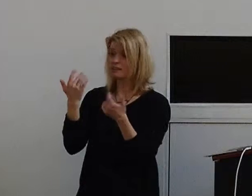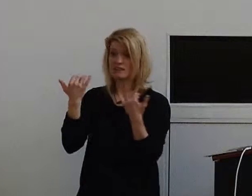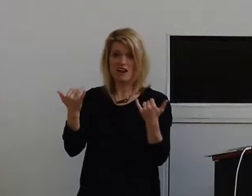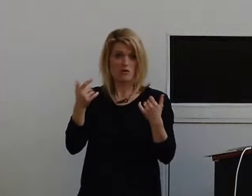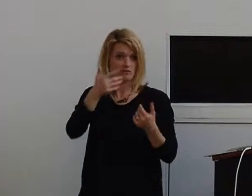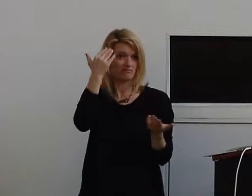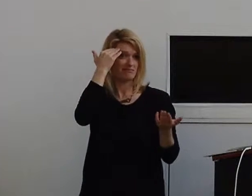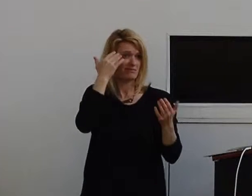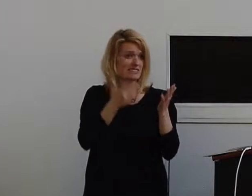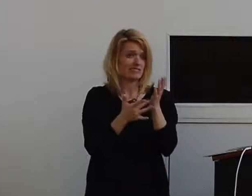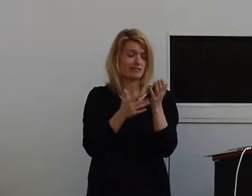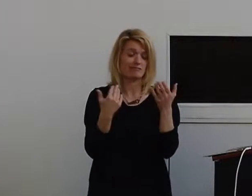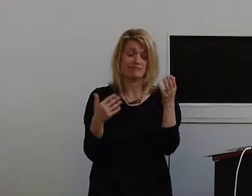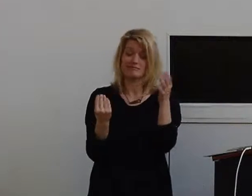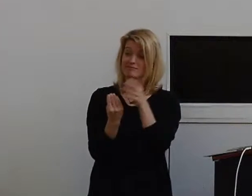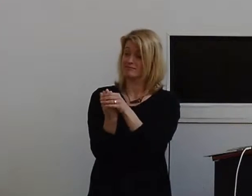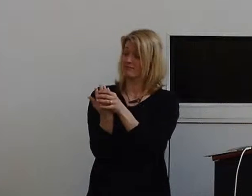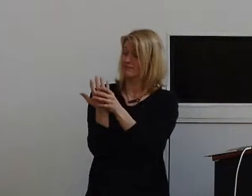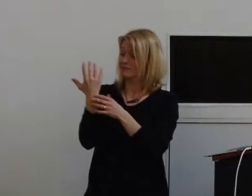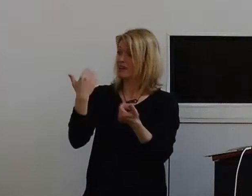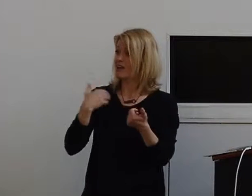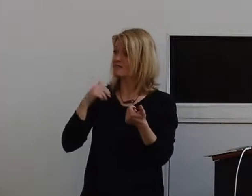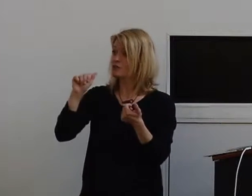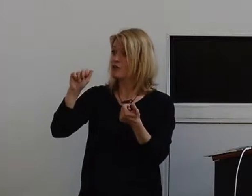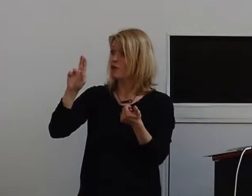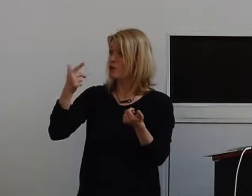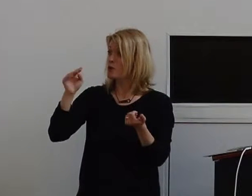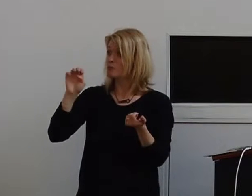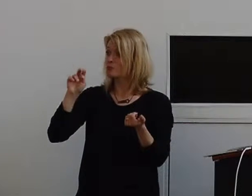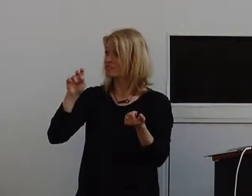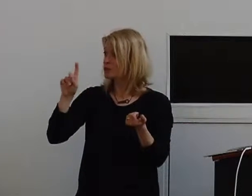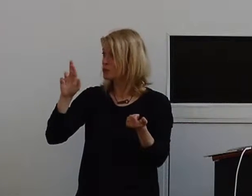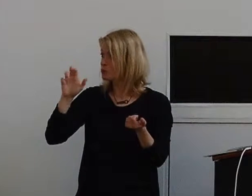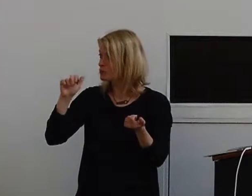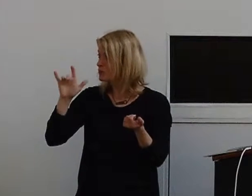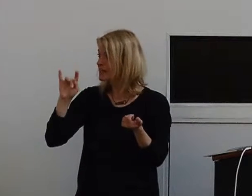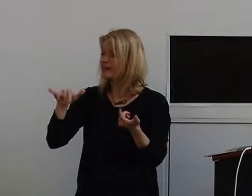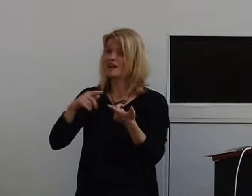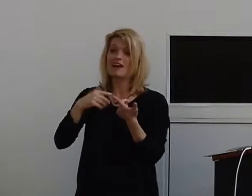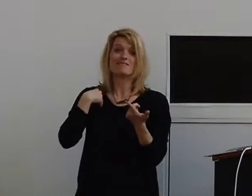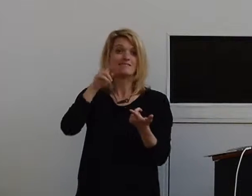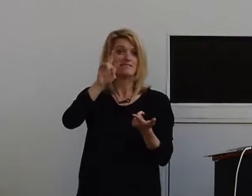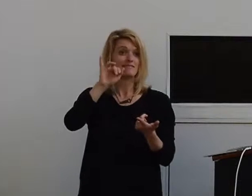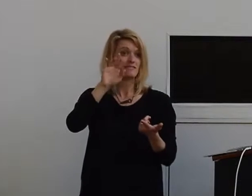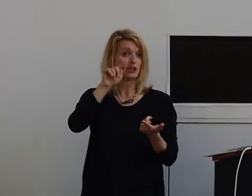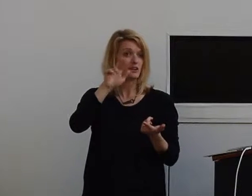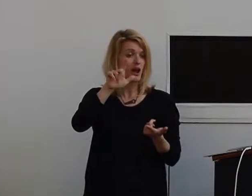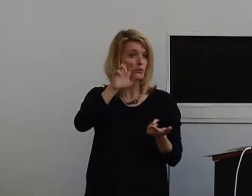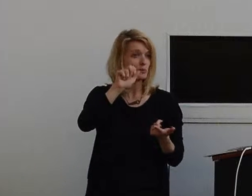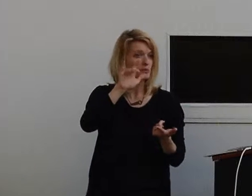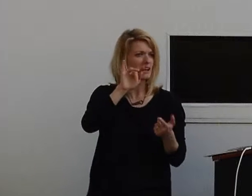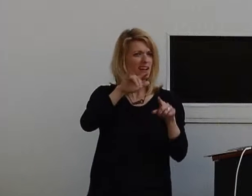As we know, technology is progressing. We have augmented reality, virtual reality,